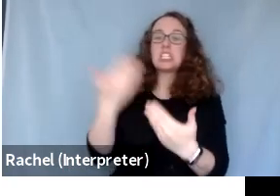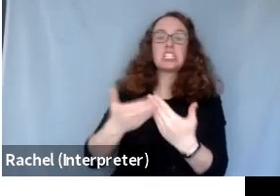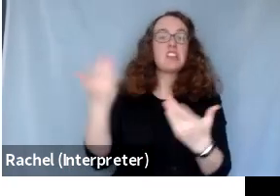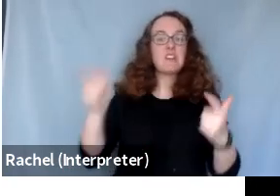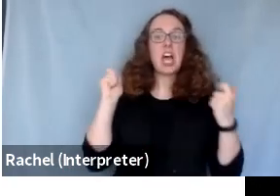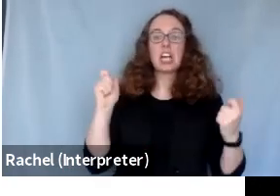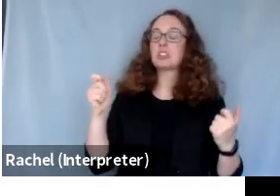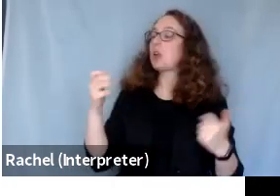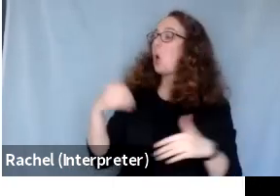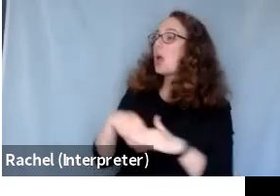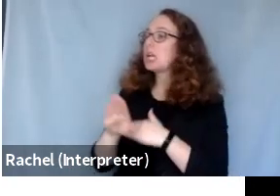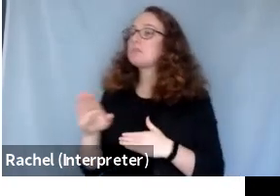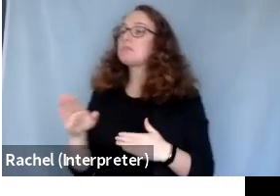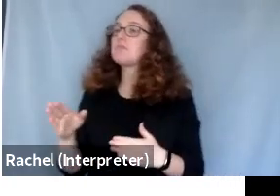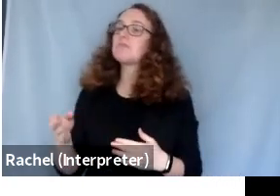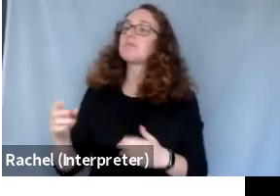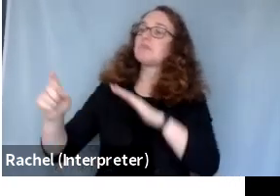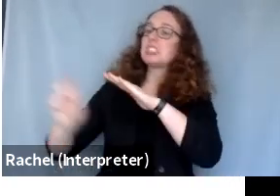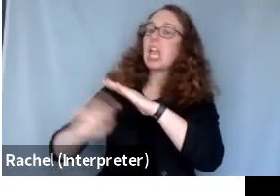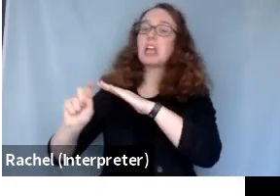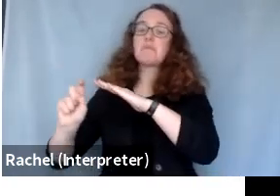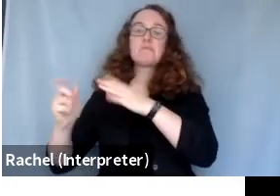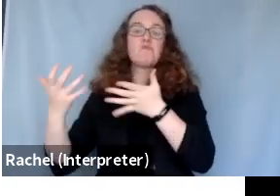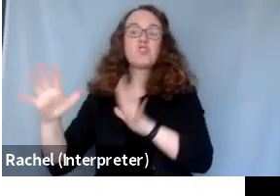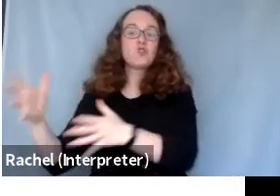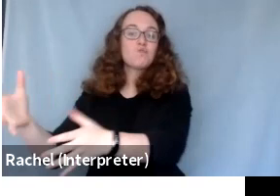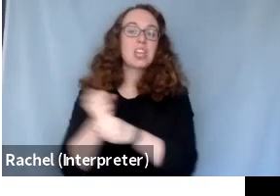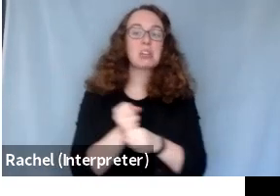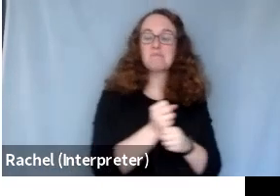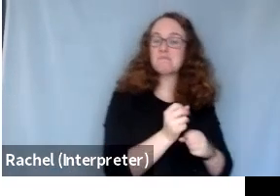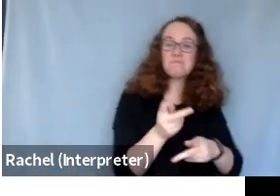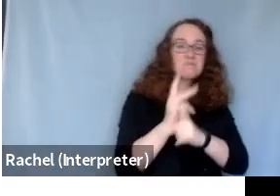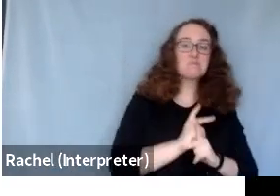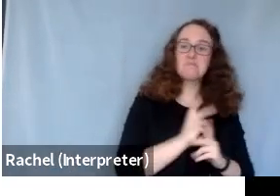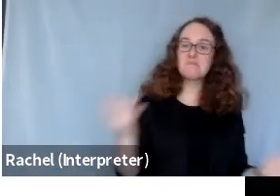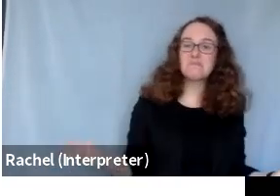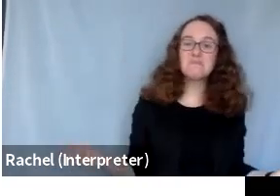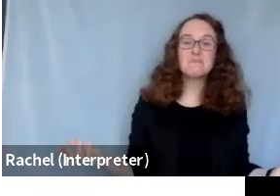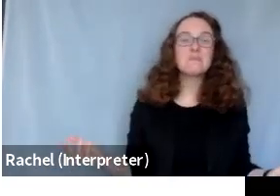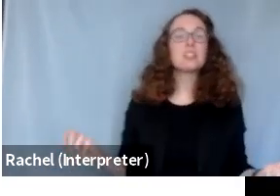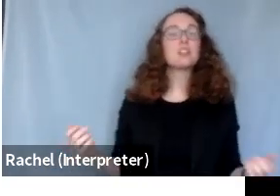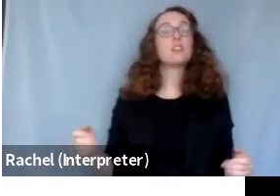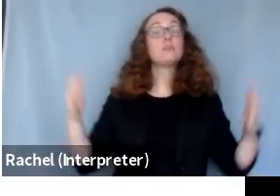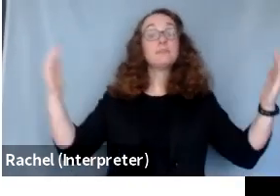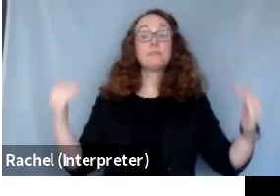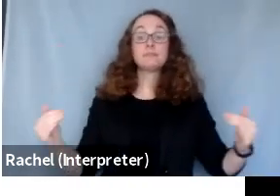your way. Used books, you know just a side note on this I think you guys all know